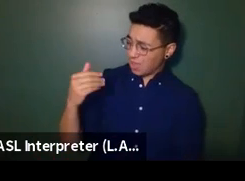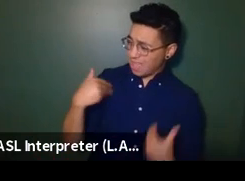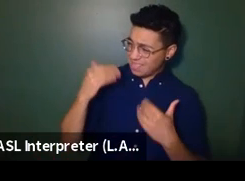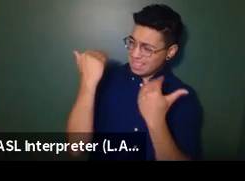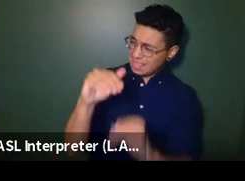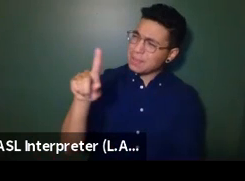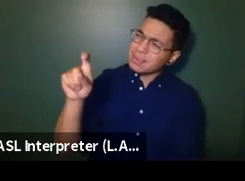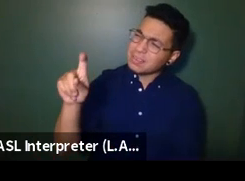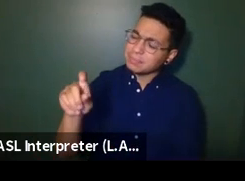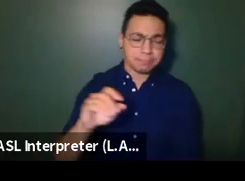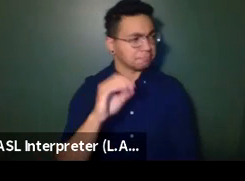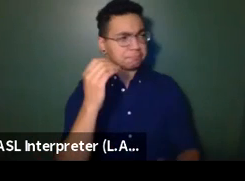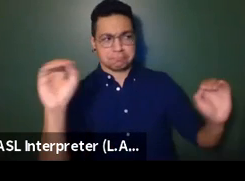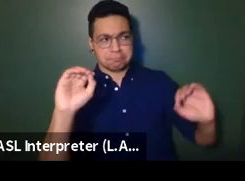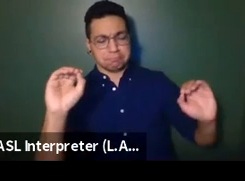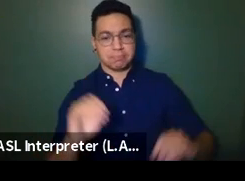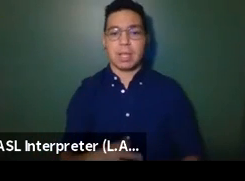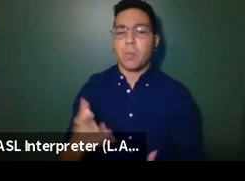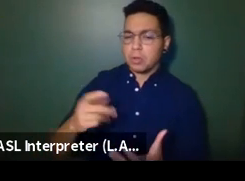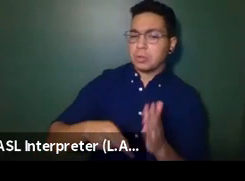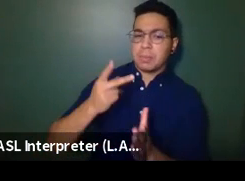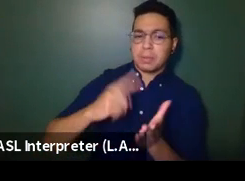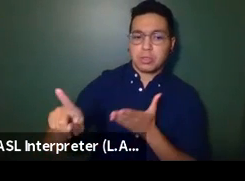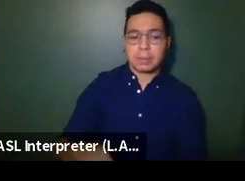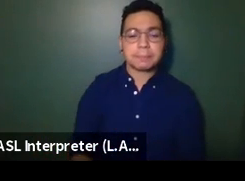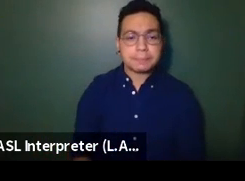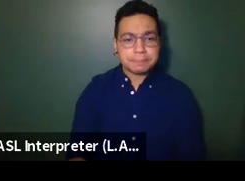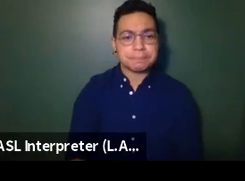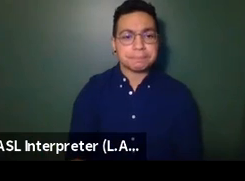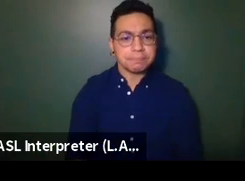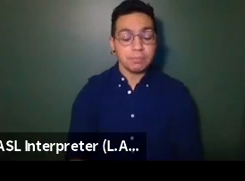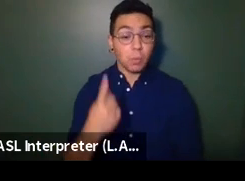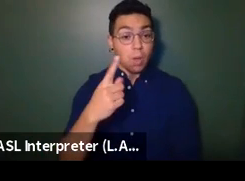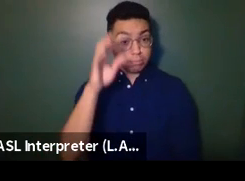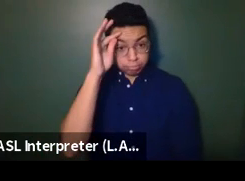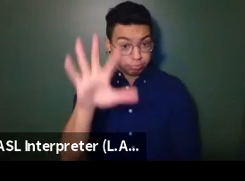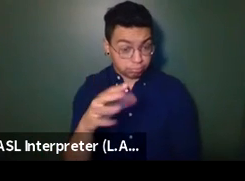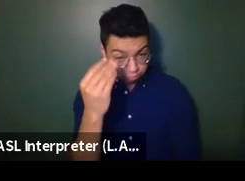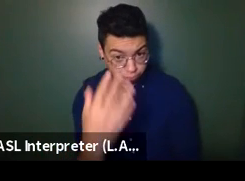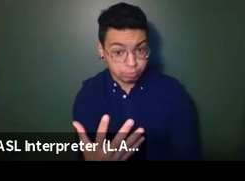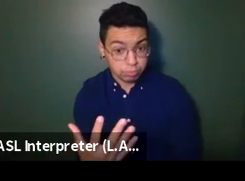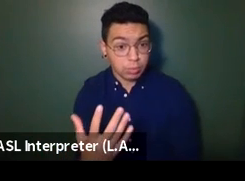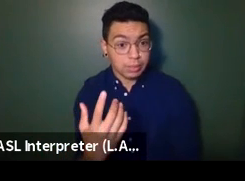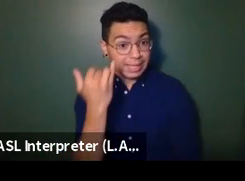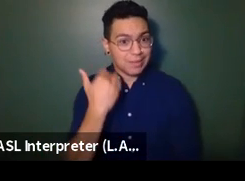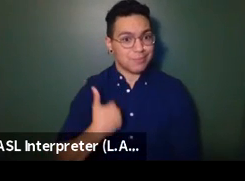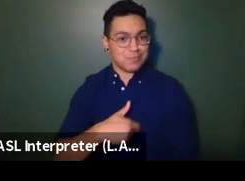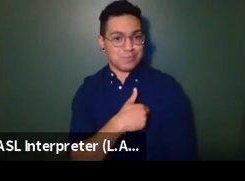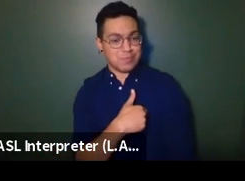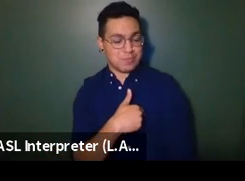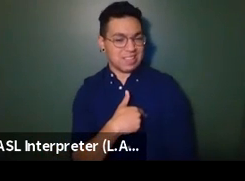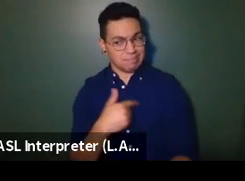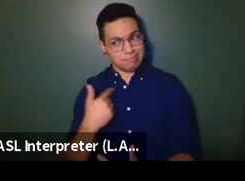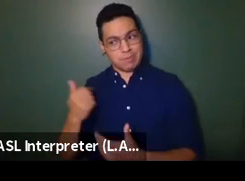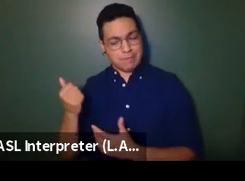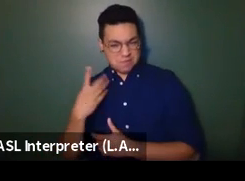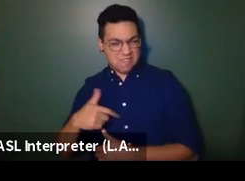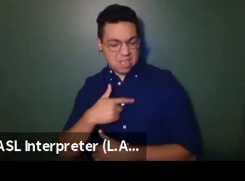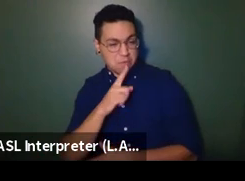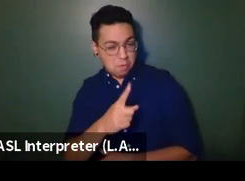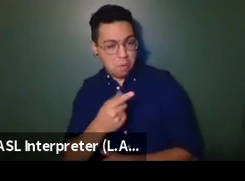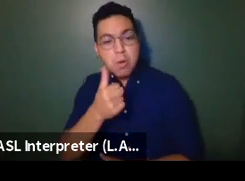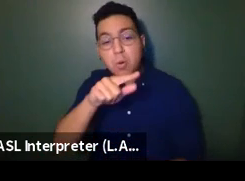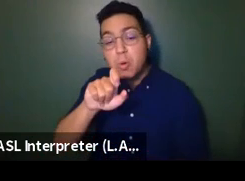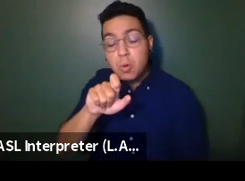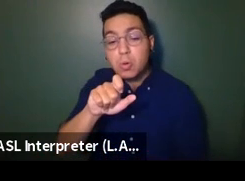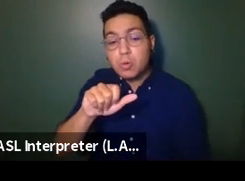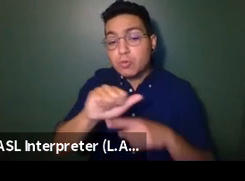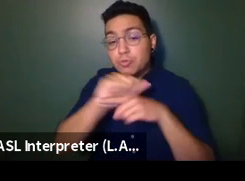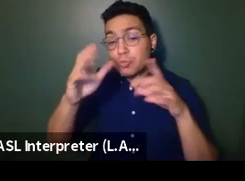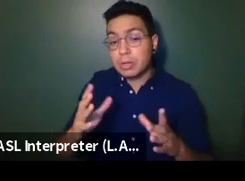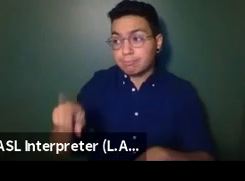Katherine Livick - ESD 112: Right, okay. I just wanted to check because, you know, just a little side note, for those of us who are Google trainers and several of us on this panel have been Google trainers for many years,